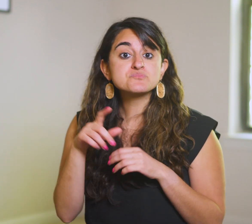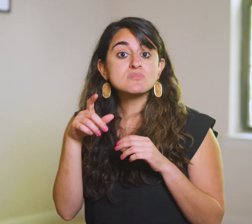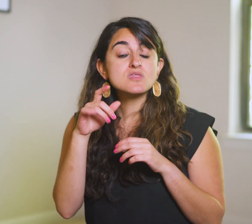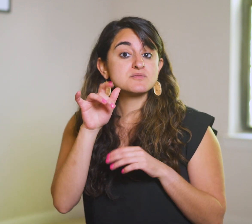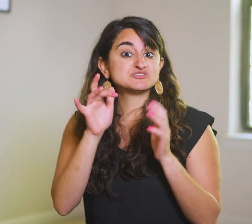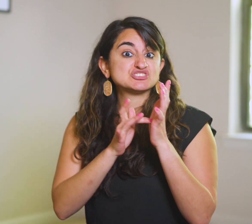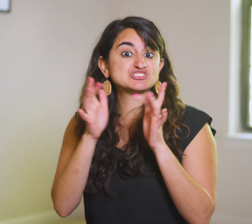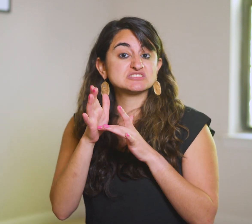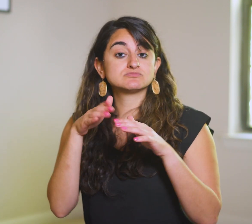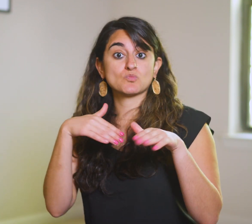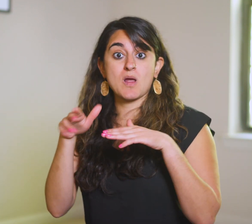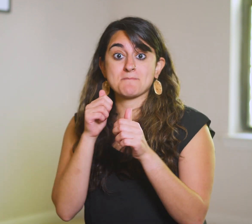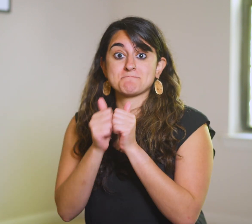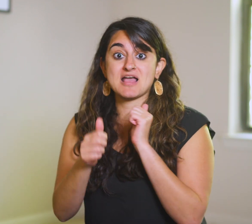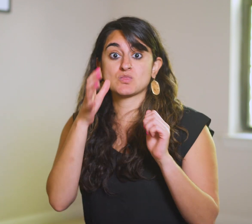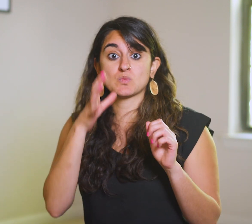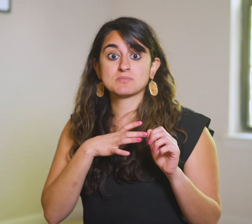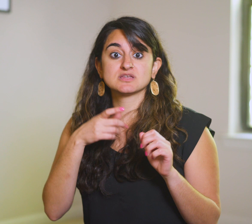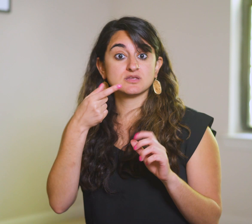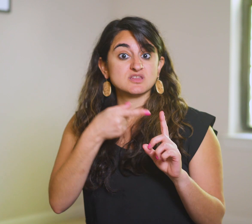As Jesus walks past the woman,